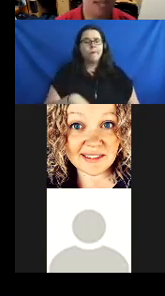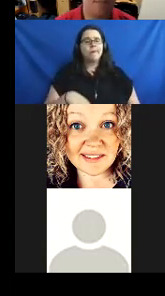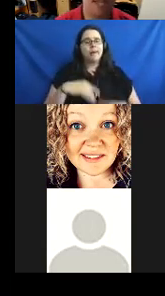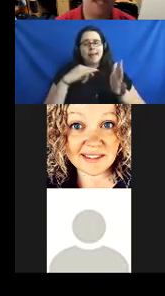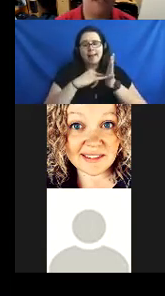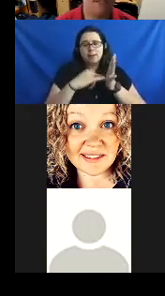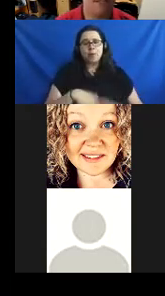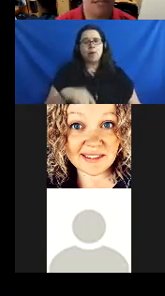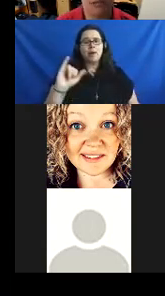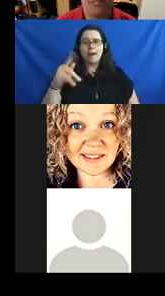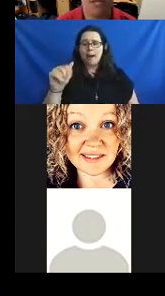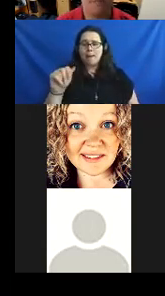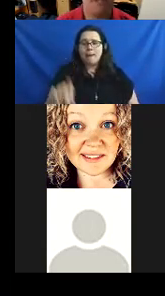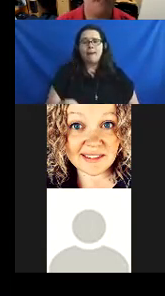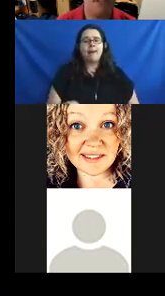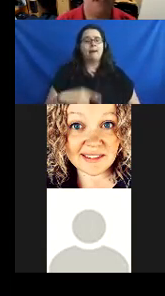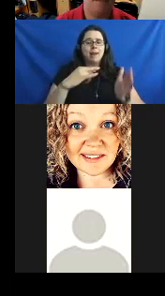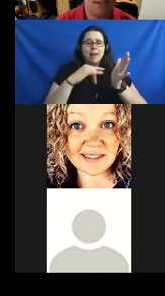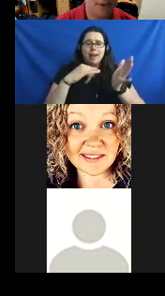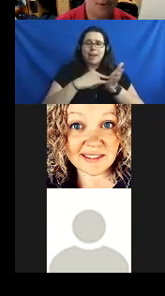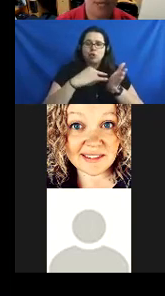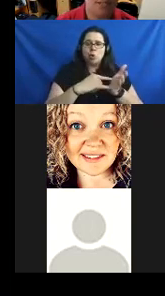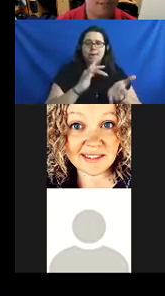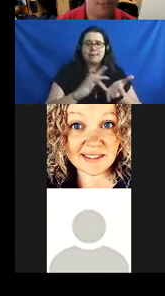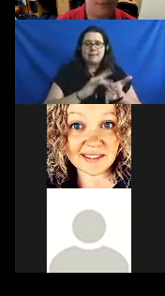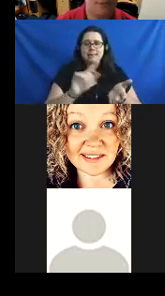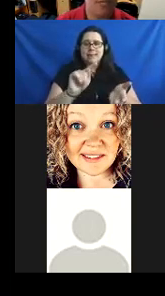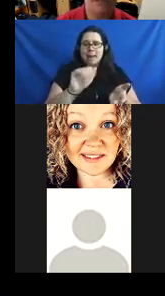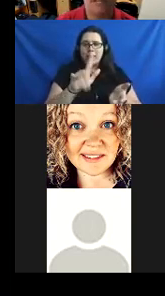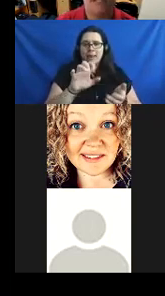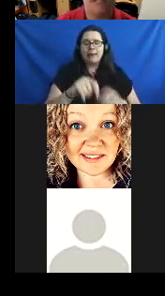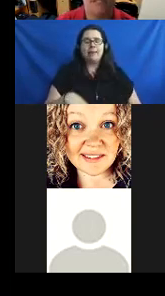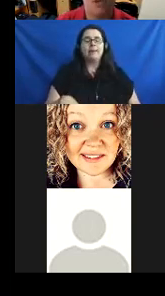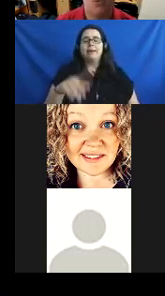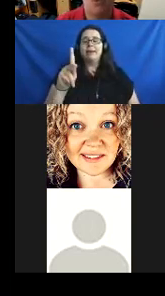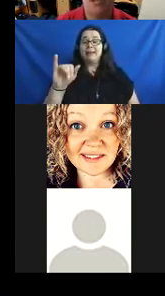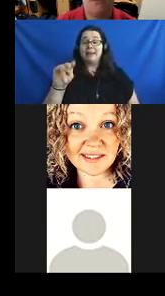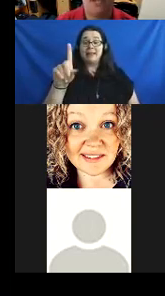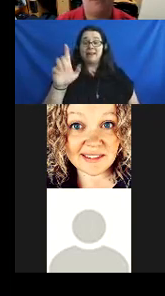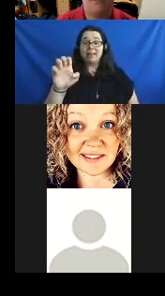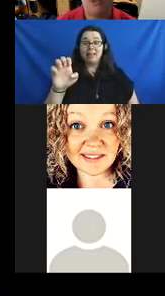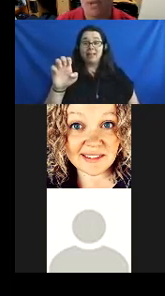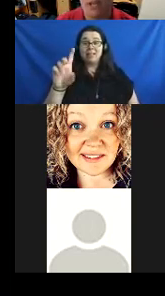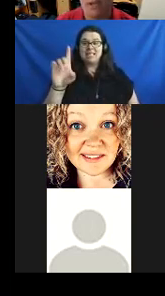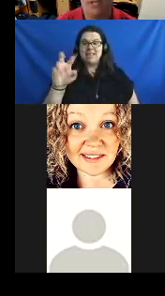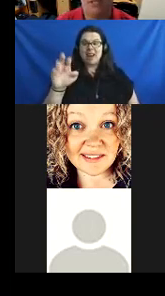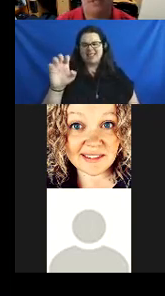iPADS, ANDROID TABLETS, FIRE OS, SO KINDLE DEVICES. WE HAVE SO MANY OPTIONS.